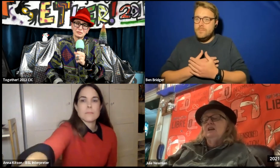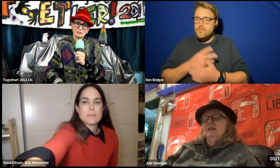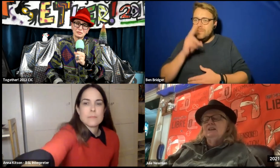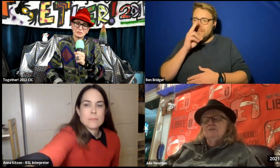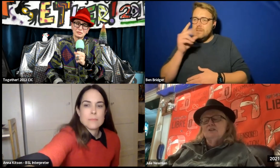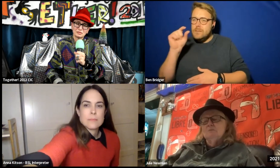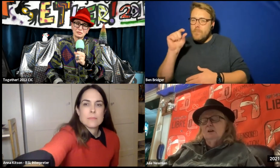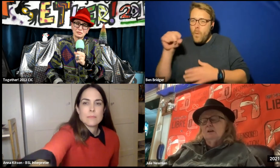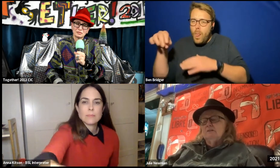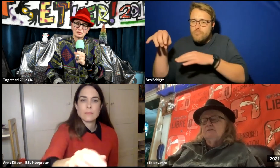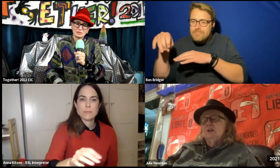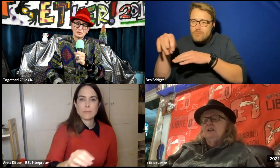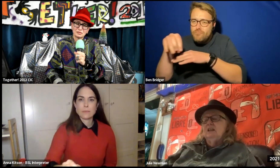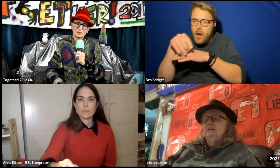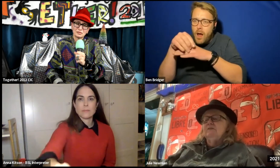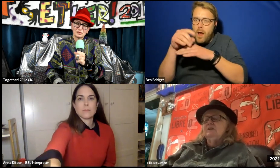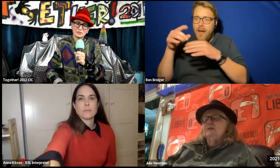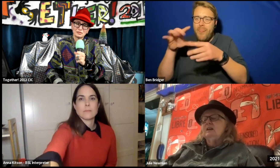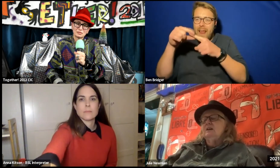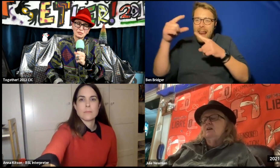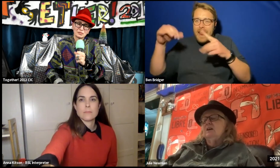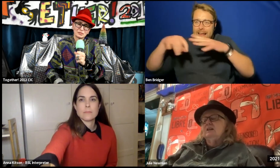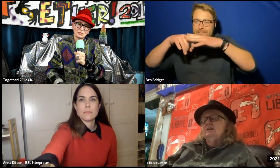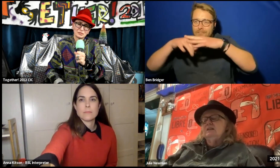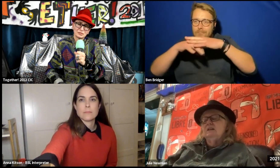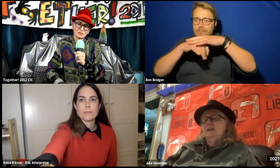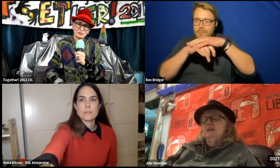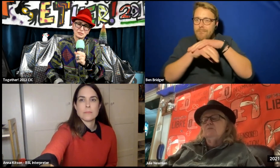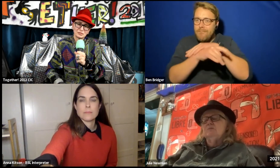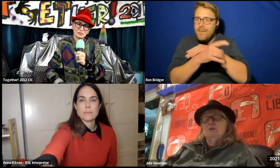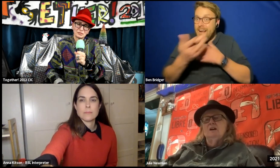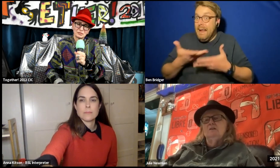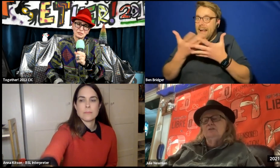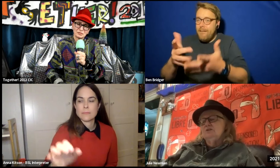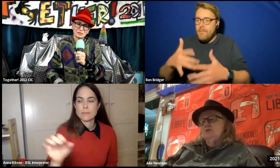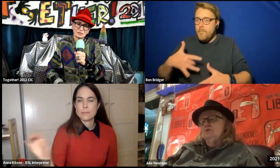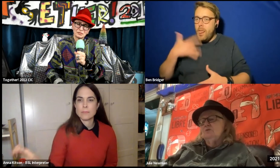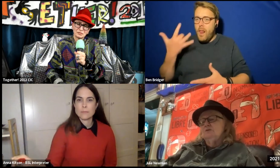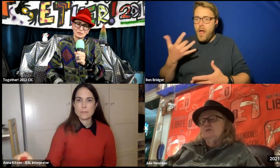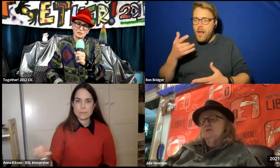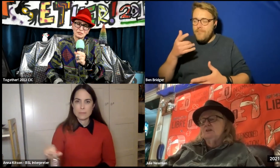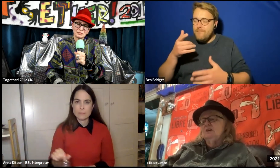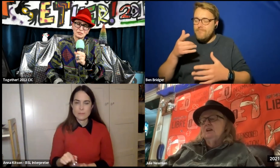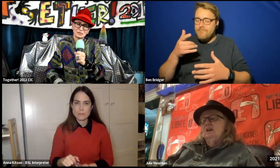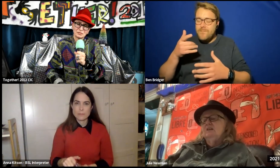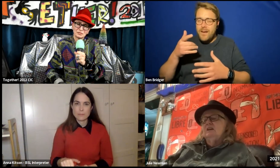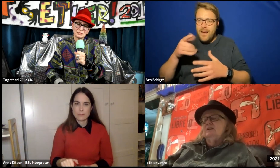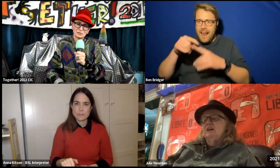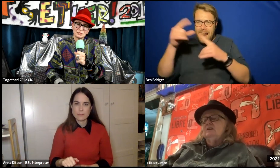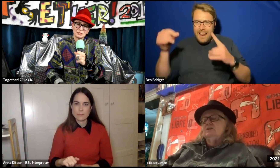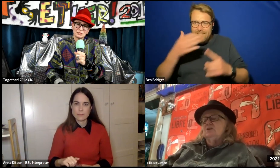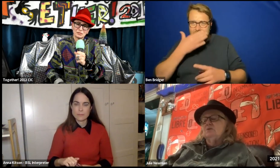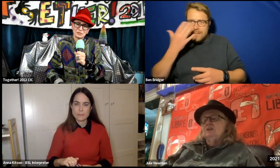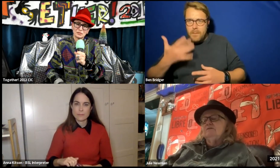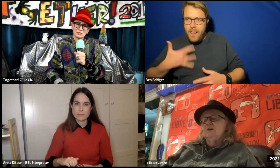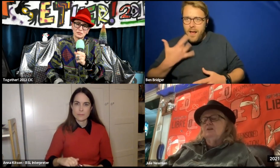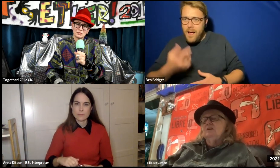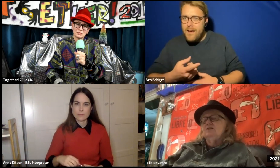Give them life, even as they lie in dead heaps Piled into corners. Their days as green foliage